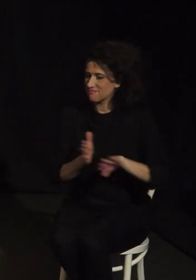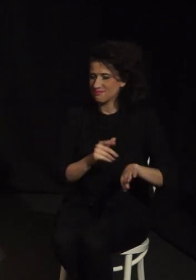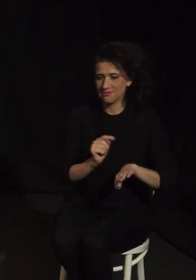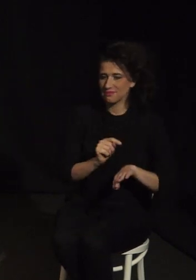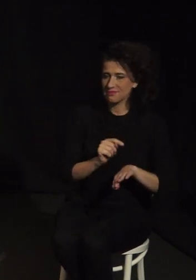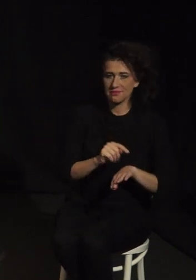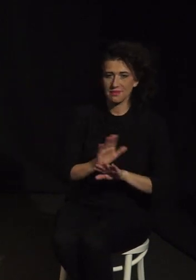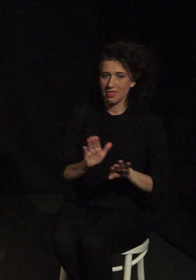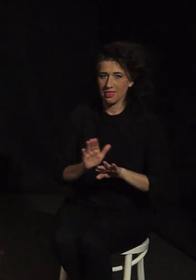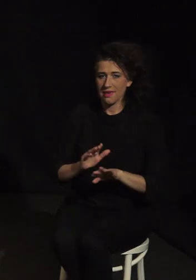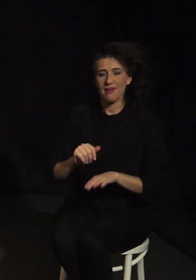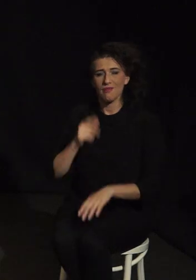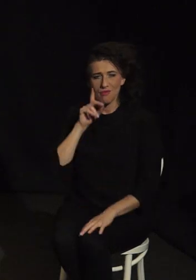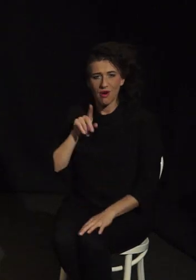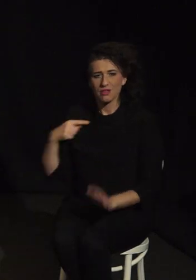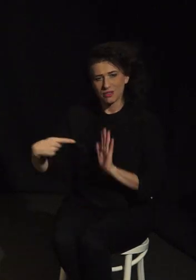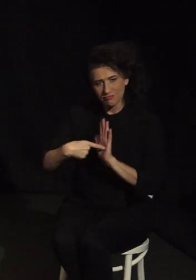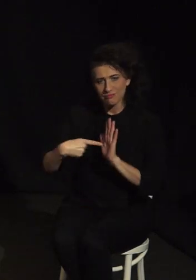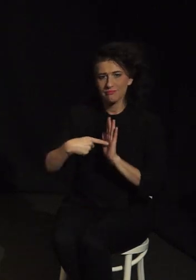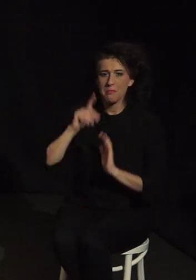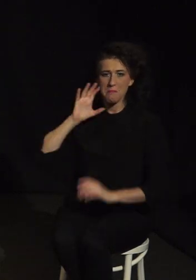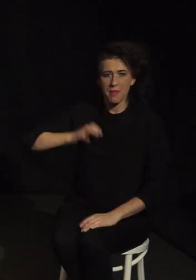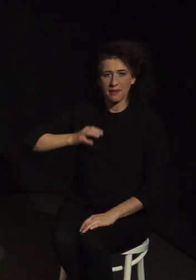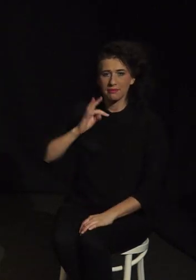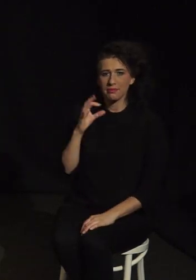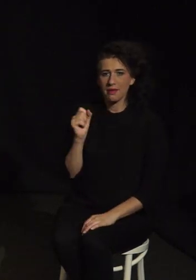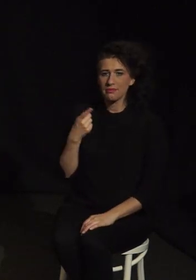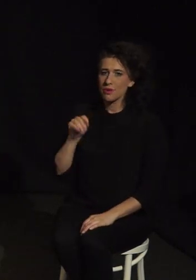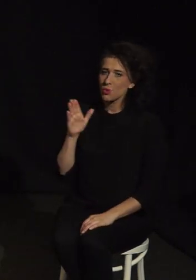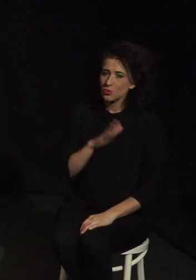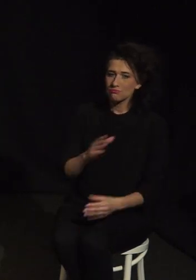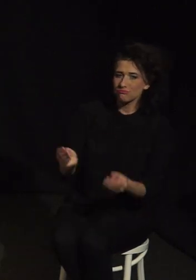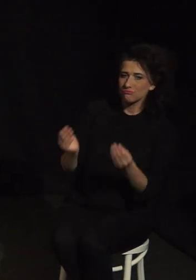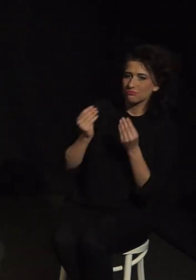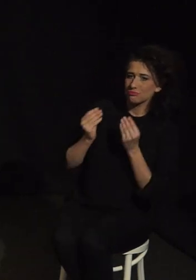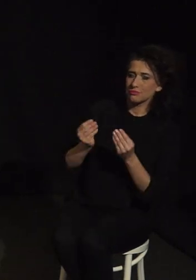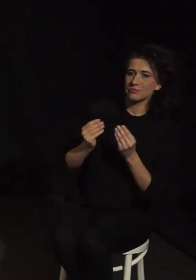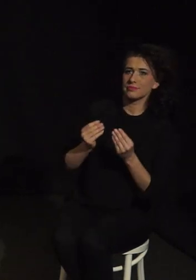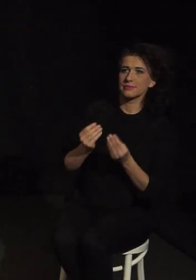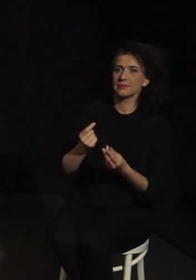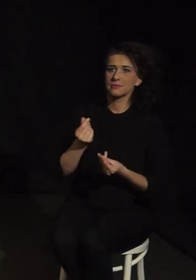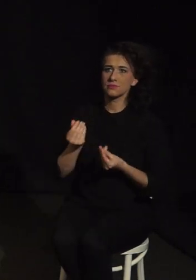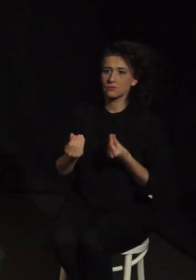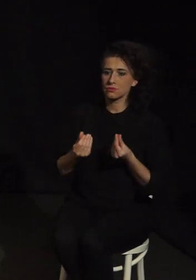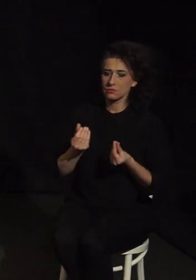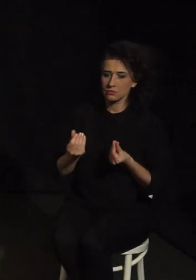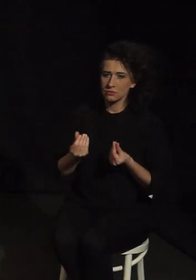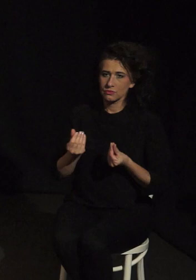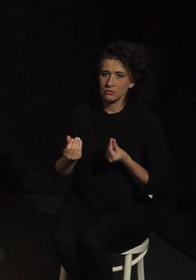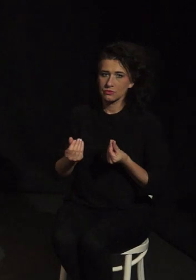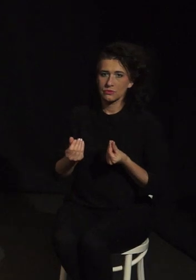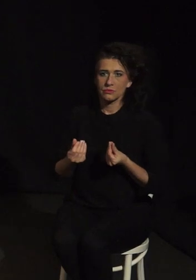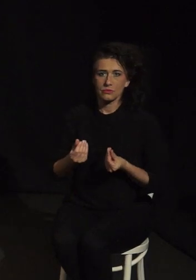but it is "Pan Tadeusz" itself that is so incredibly moving.